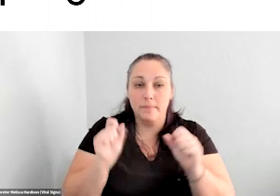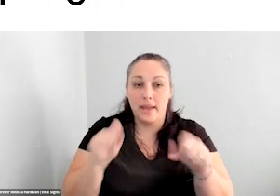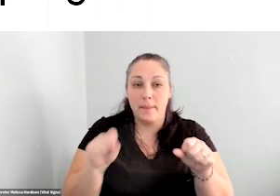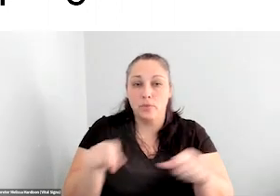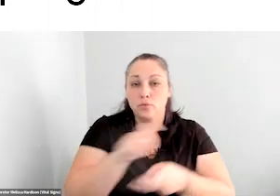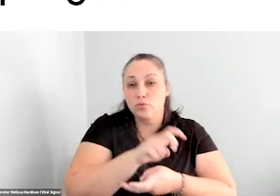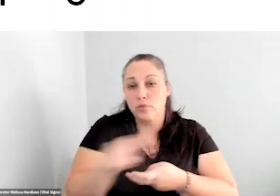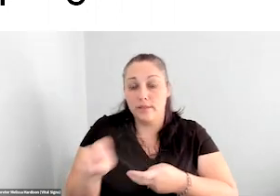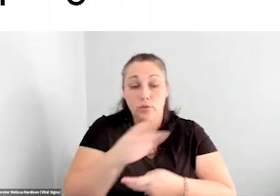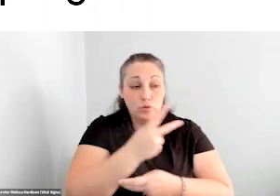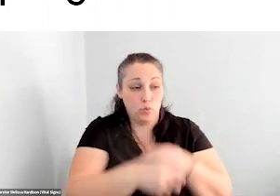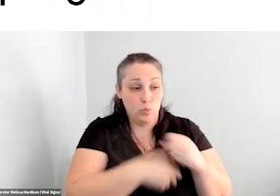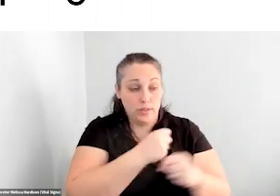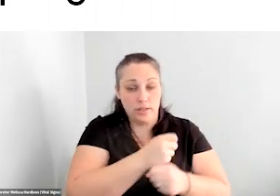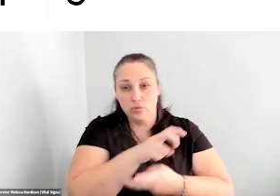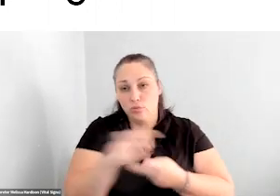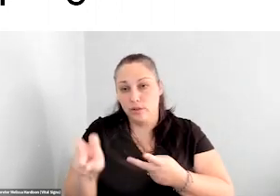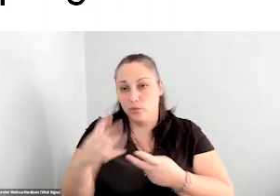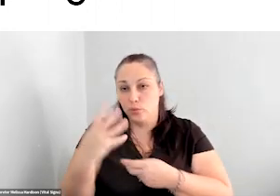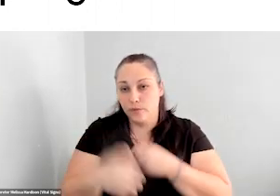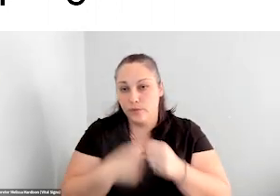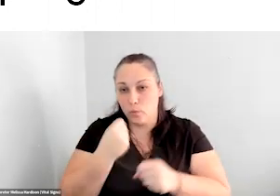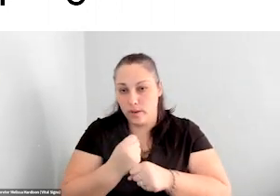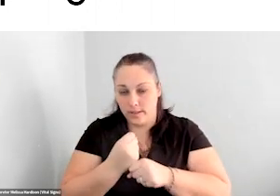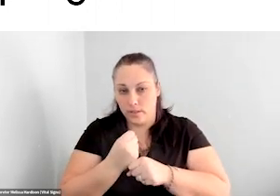to four-year institutions, also known as the Bridges to the Baccalaureate.